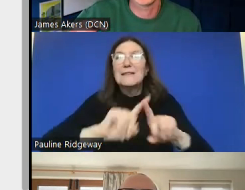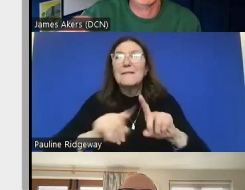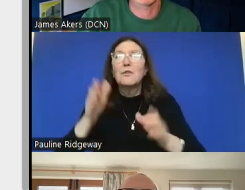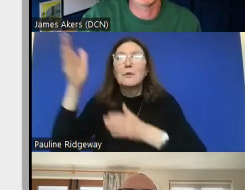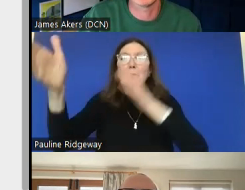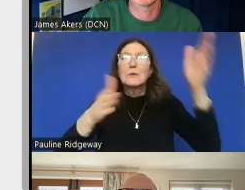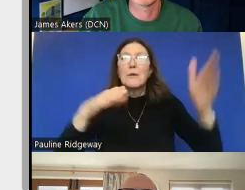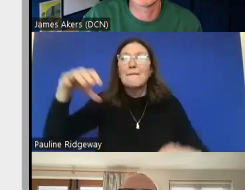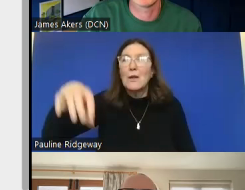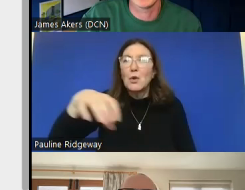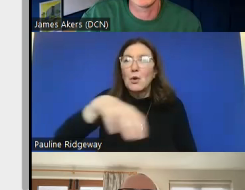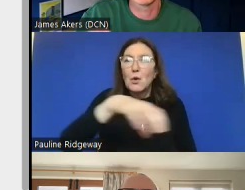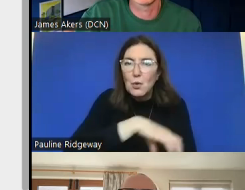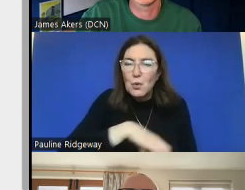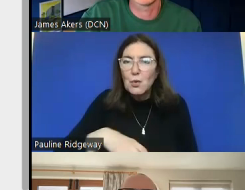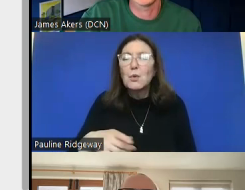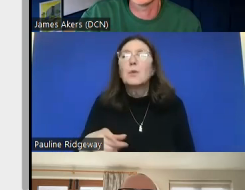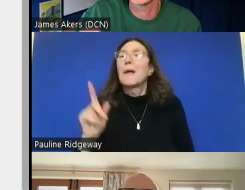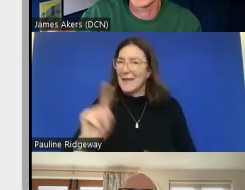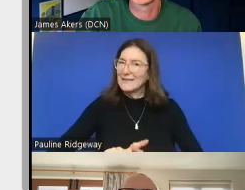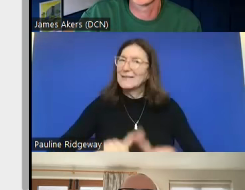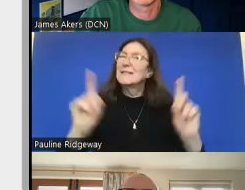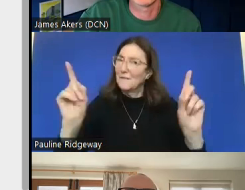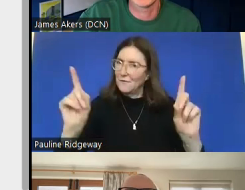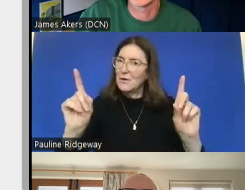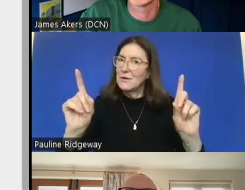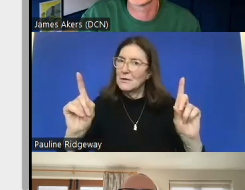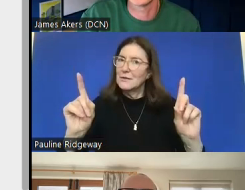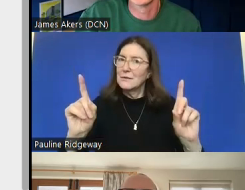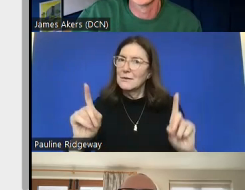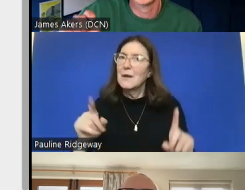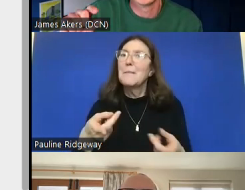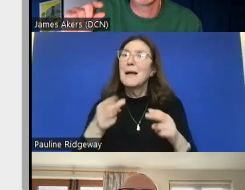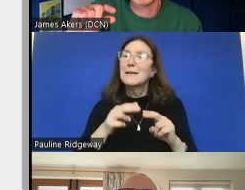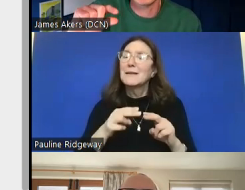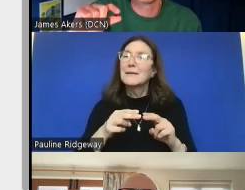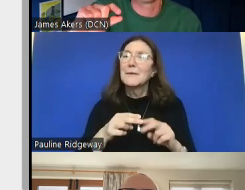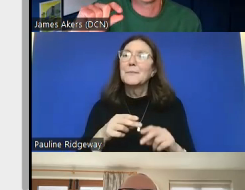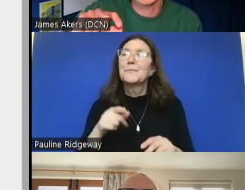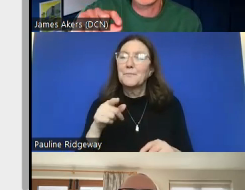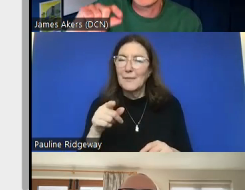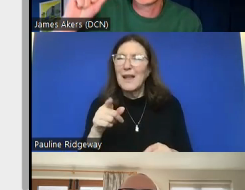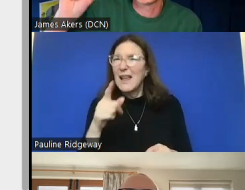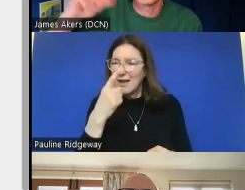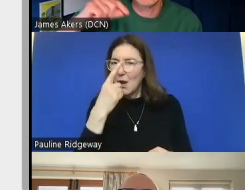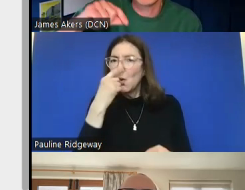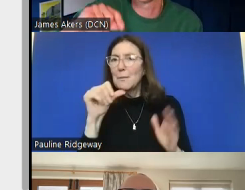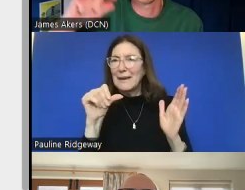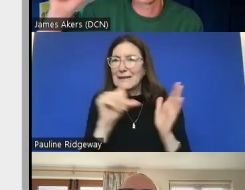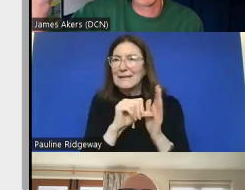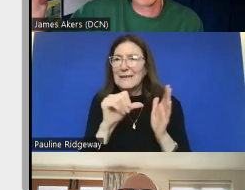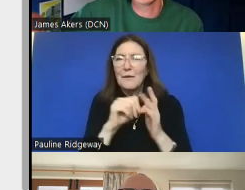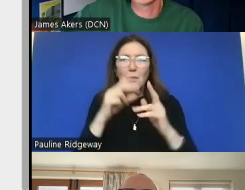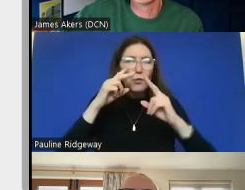that would be a very different use case of Analytics. It would be quite difficult to add your Analytics to all of those.